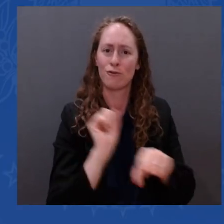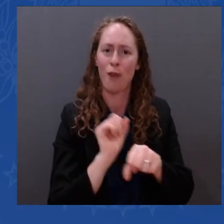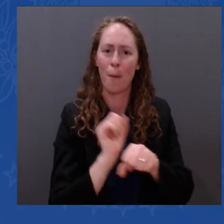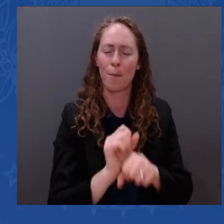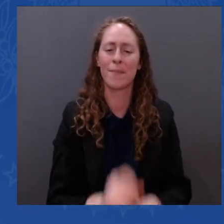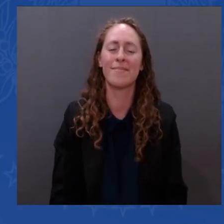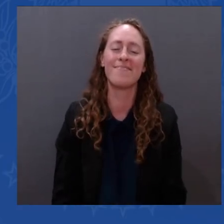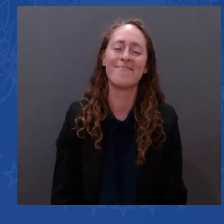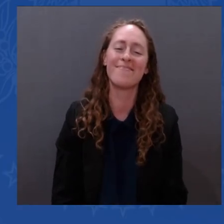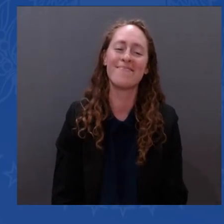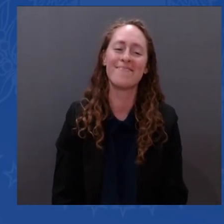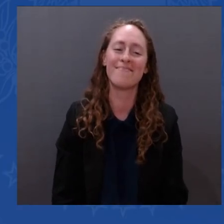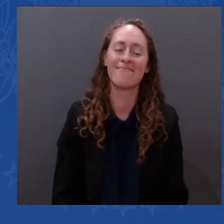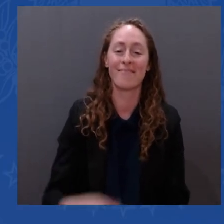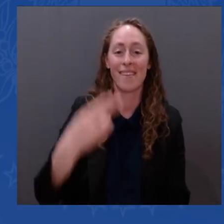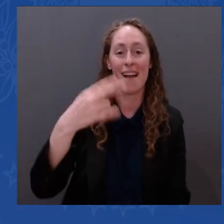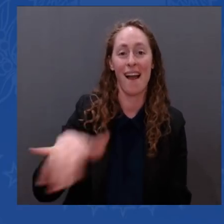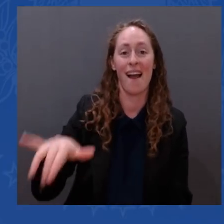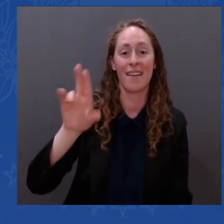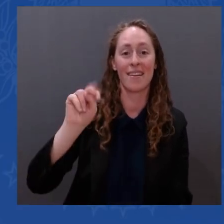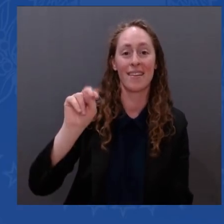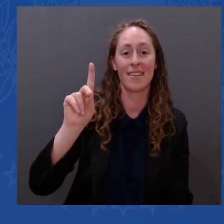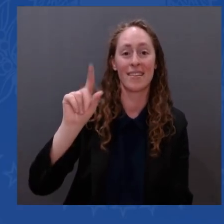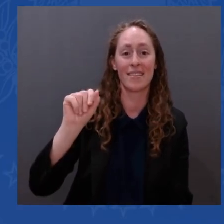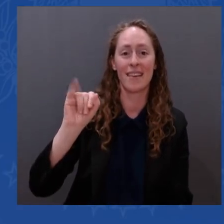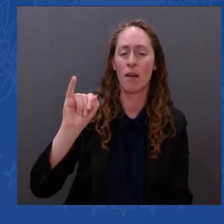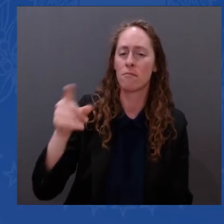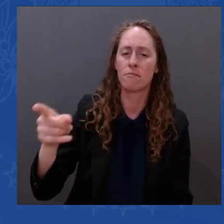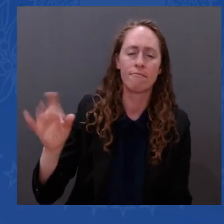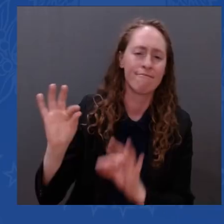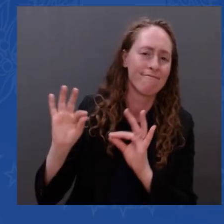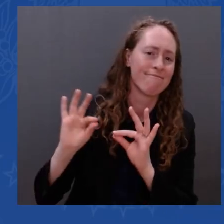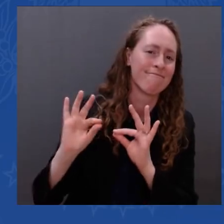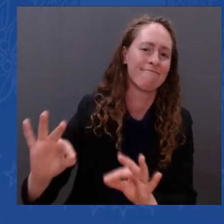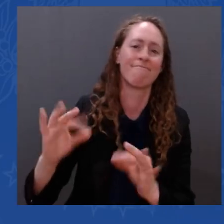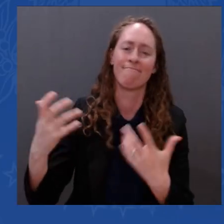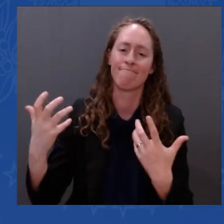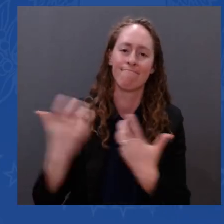and engaged workers in the world, anywhere you can find. And that is American union members.